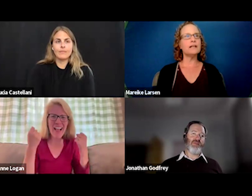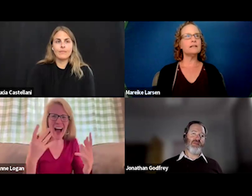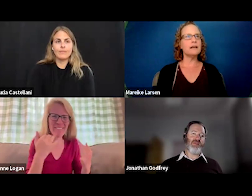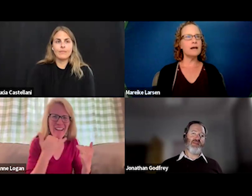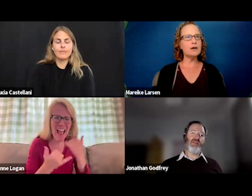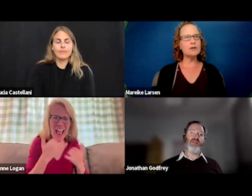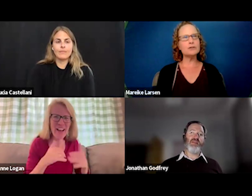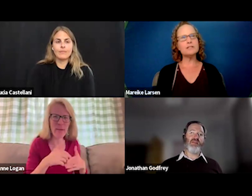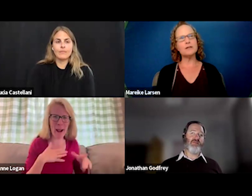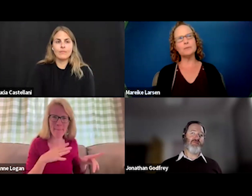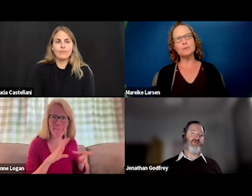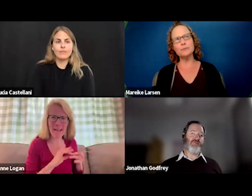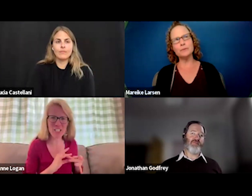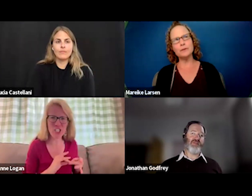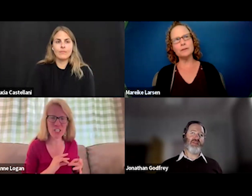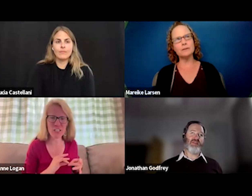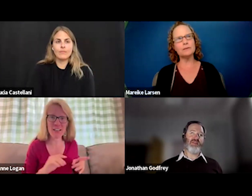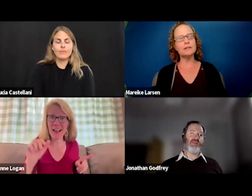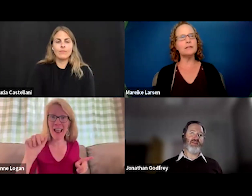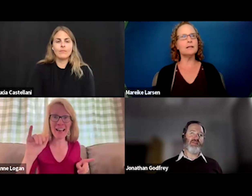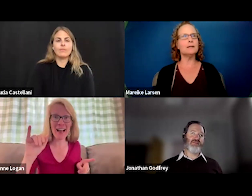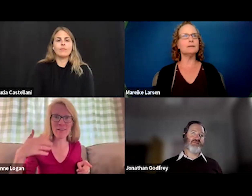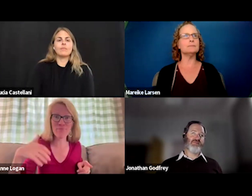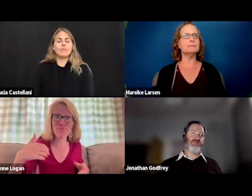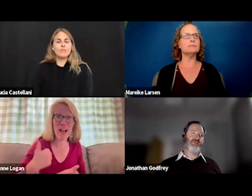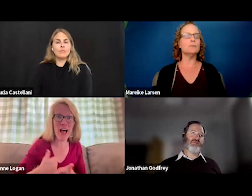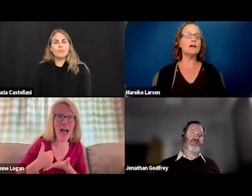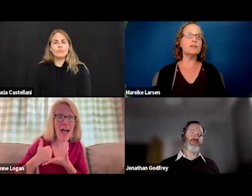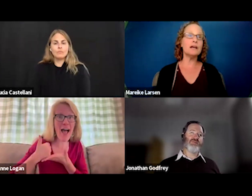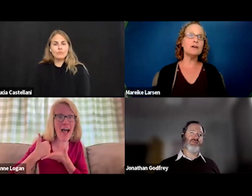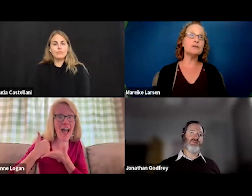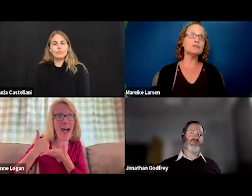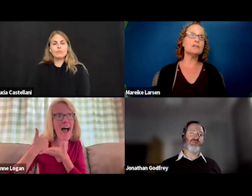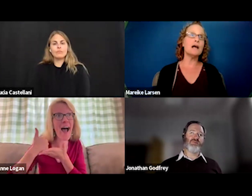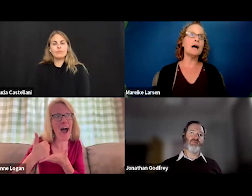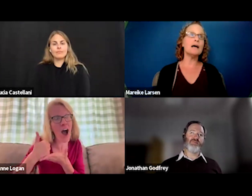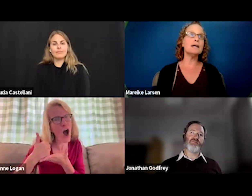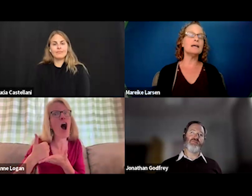Finding the errors and where the errors lie,